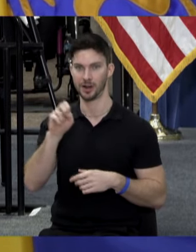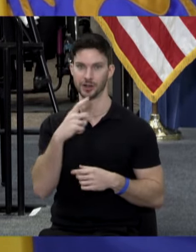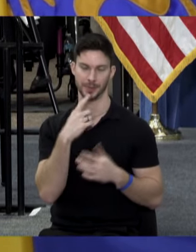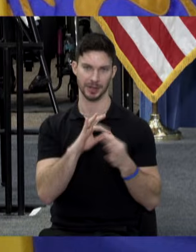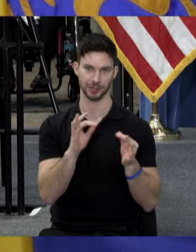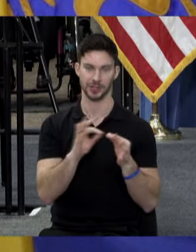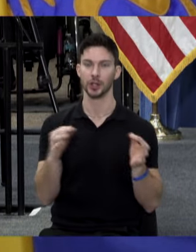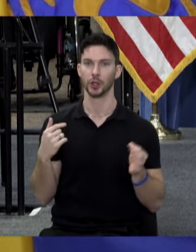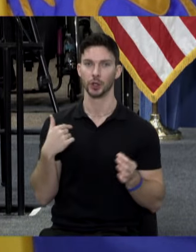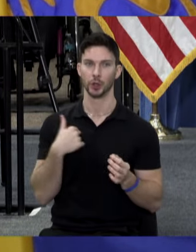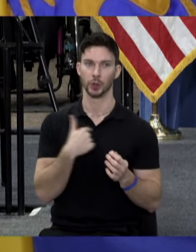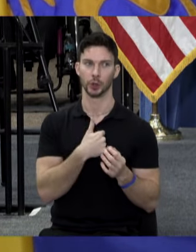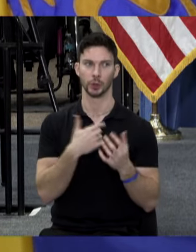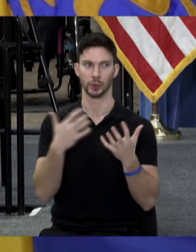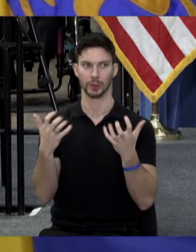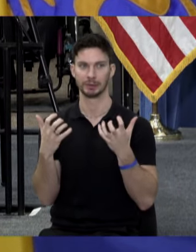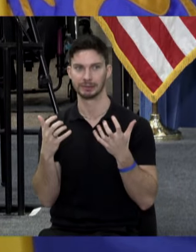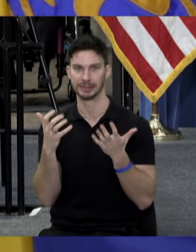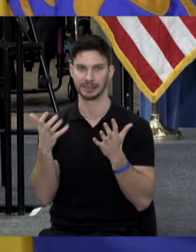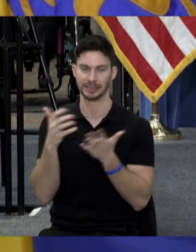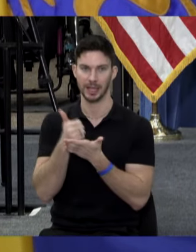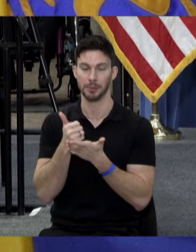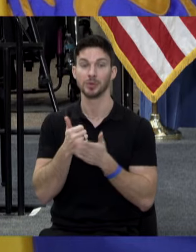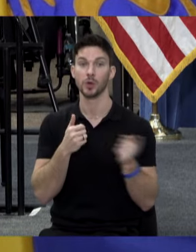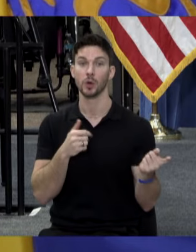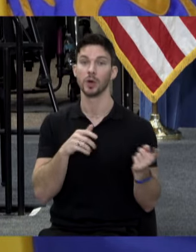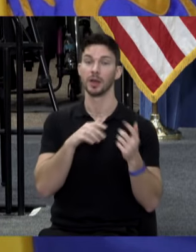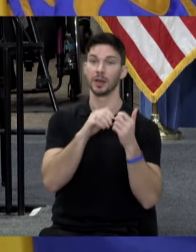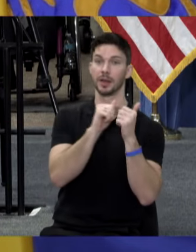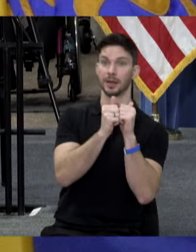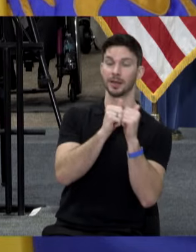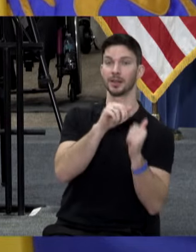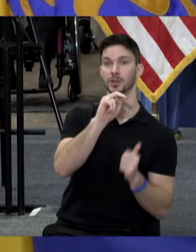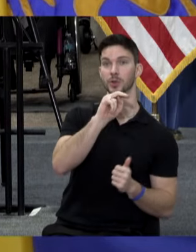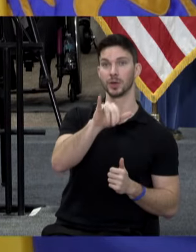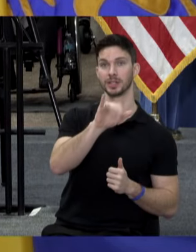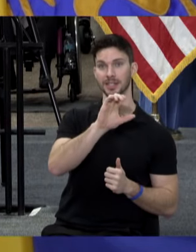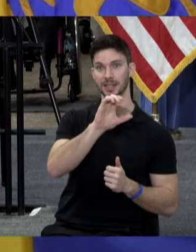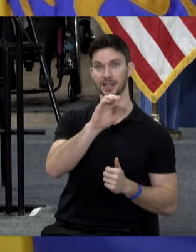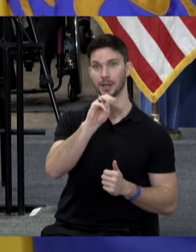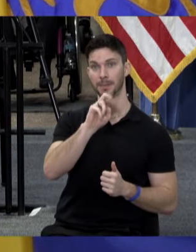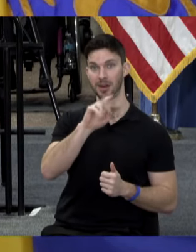that know New York, you know the New York City Marathon is a marquee event. I'm not a runner,